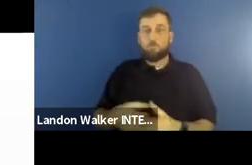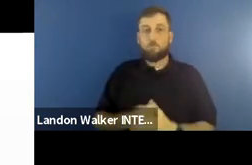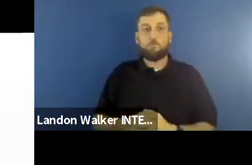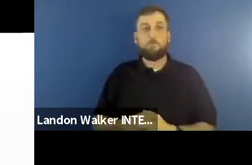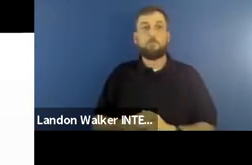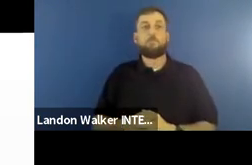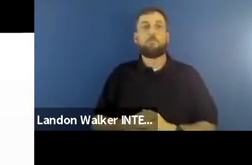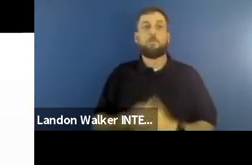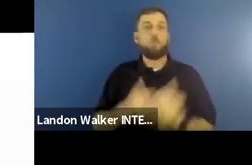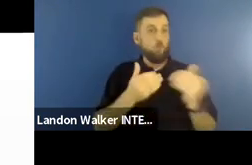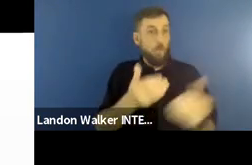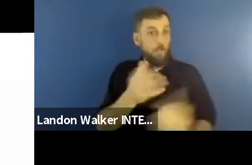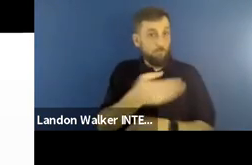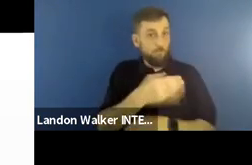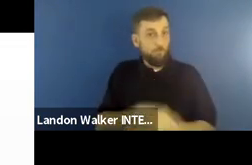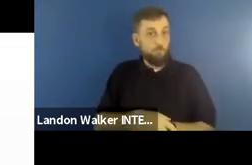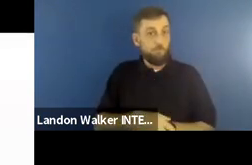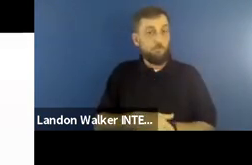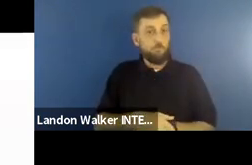Go ahead and click through.